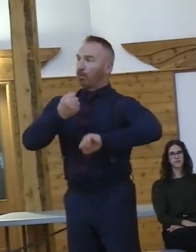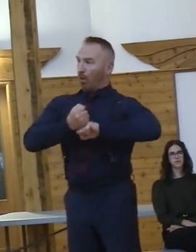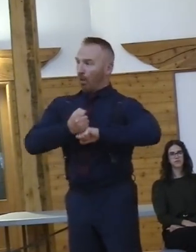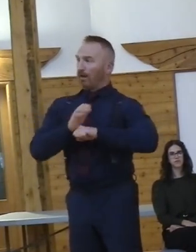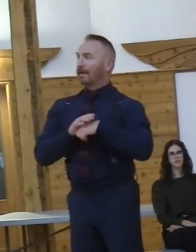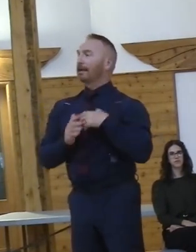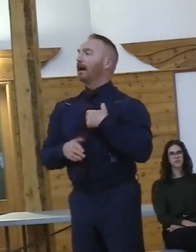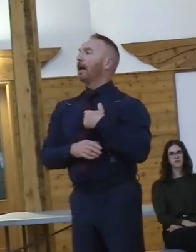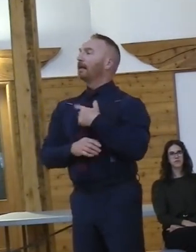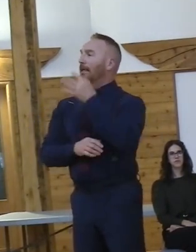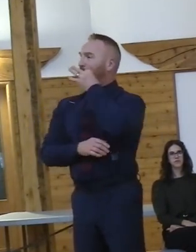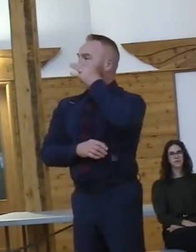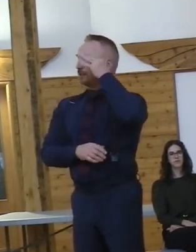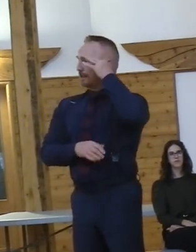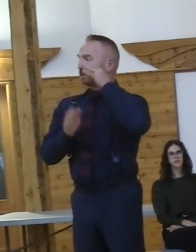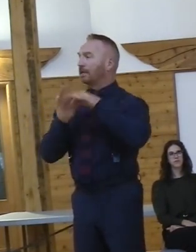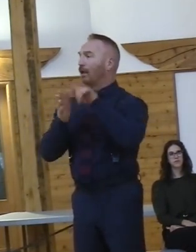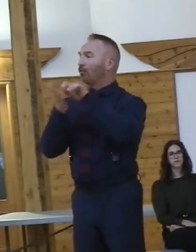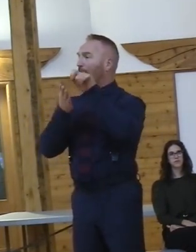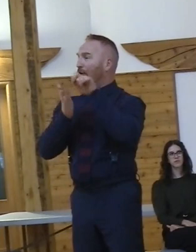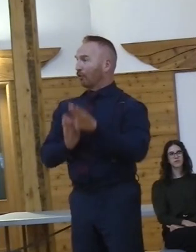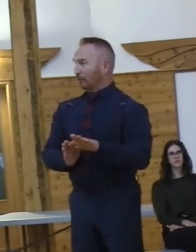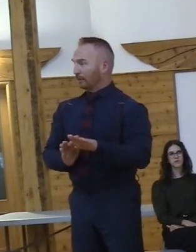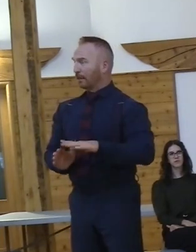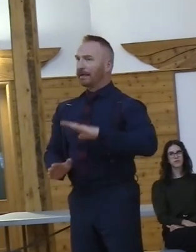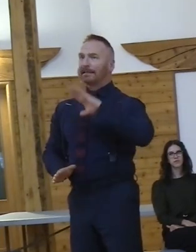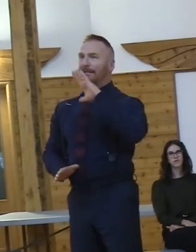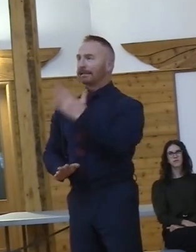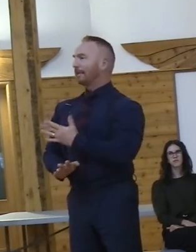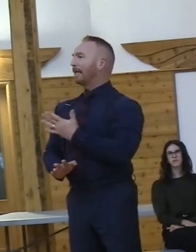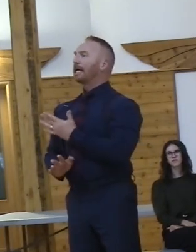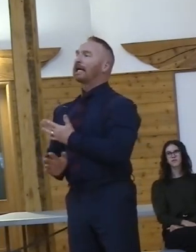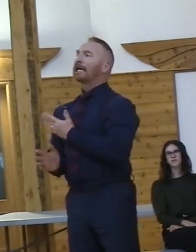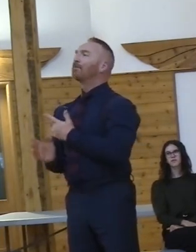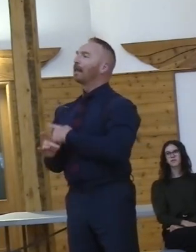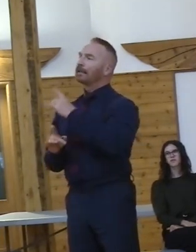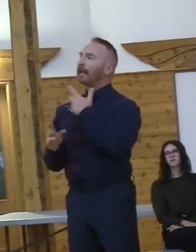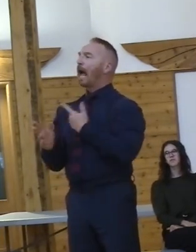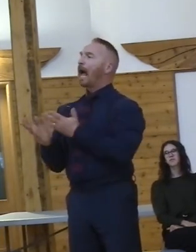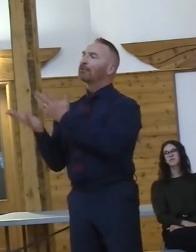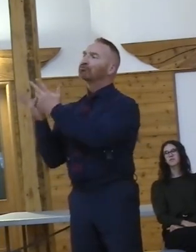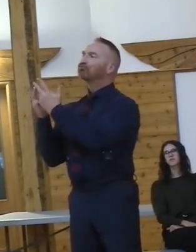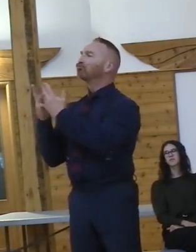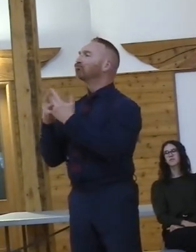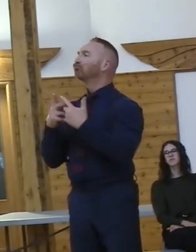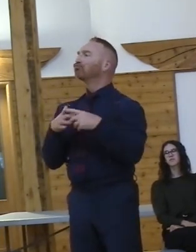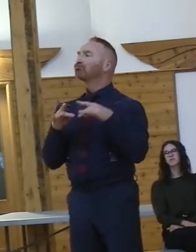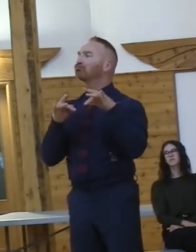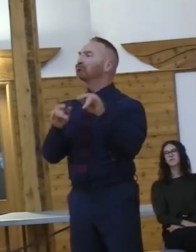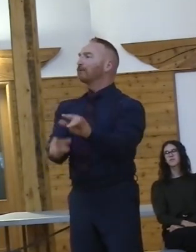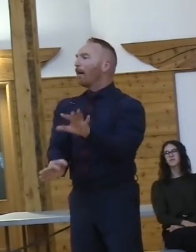And you know it just it seemed serendipitous. It was the ideal time to do this.